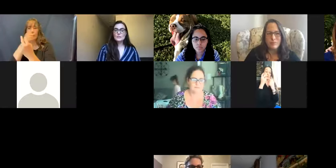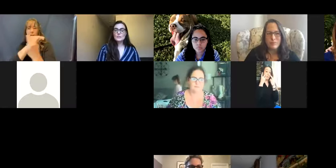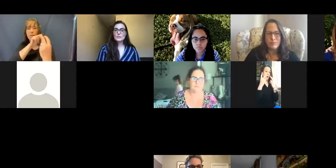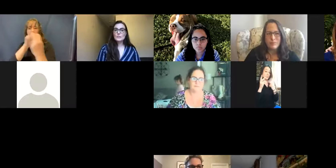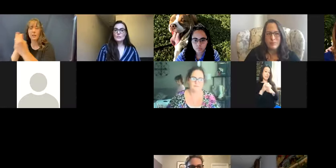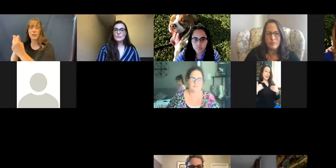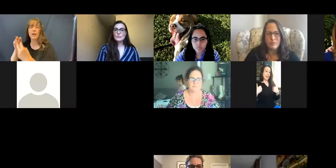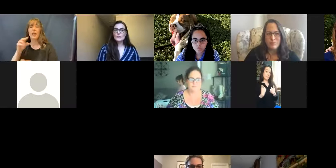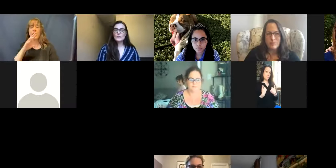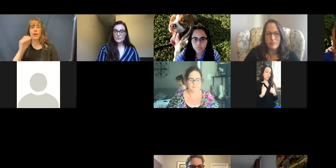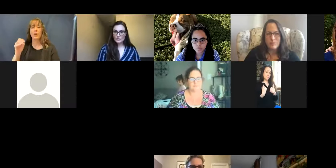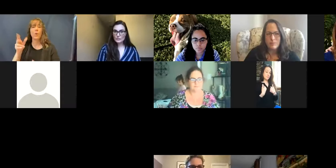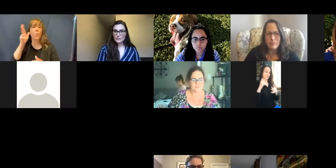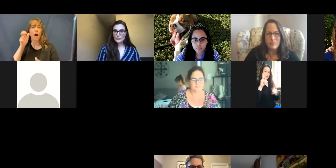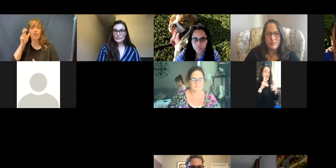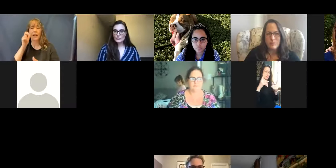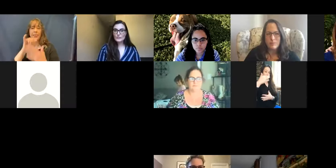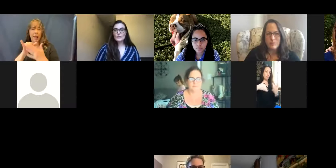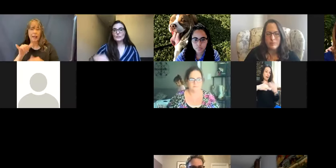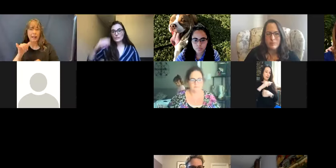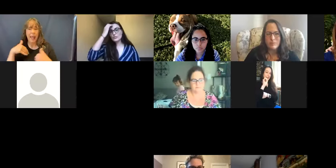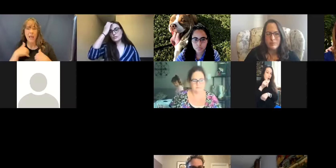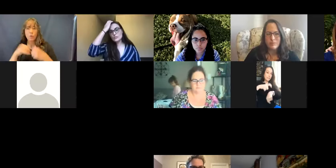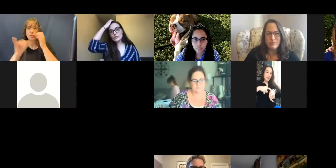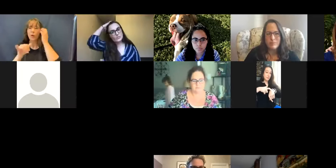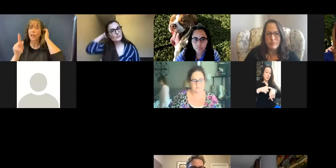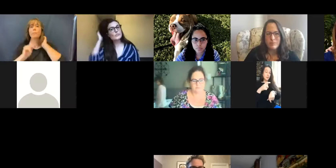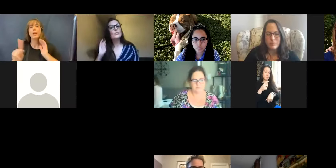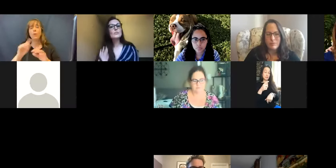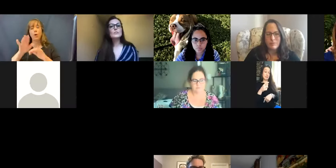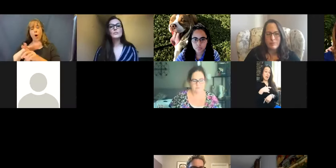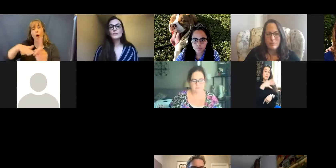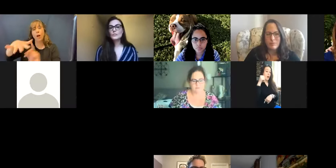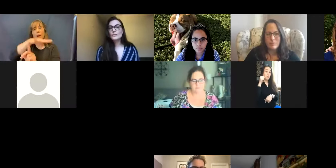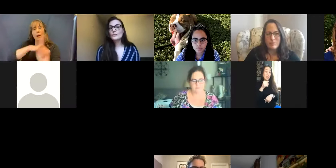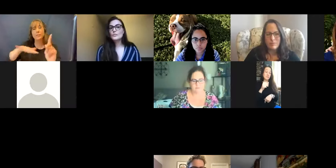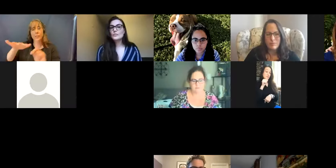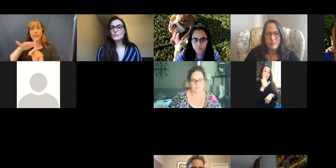to be watching an animal and the people around it at all times. I'm a farm girl. If you do